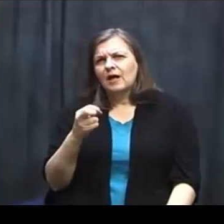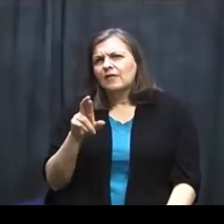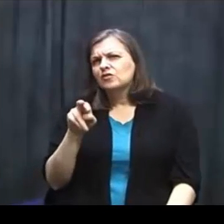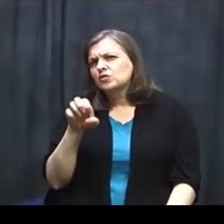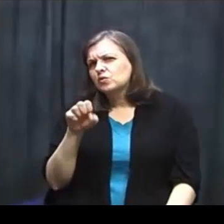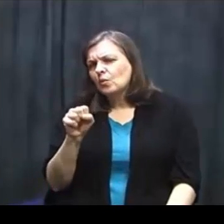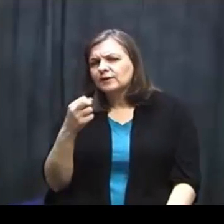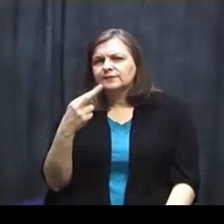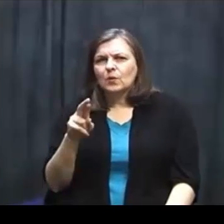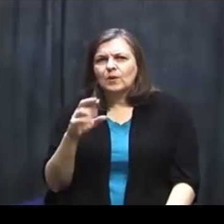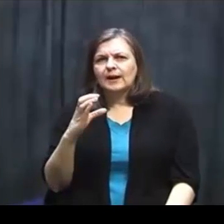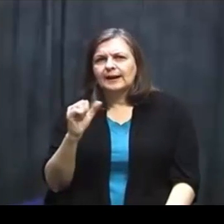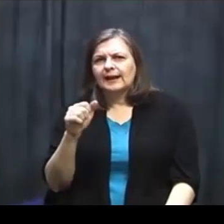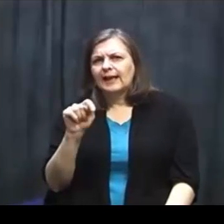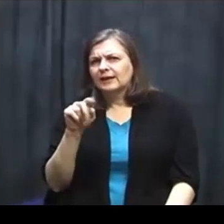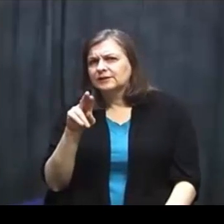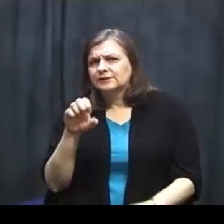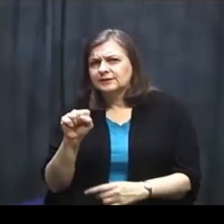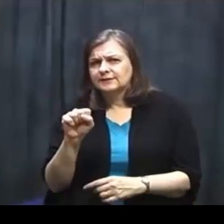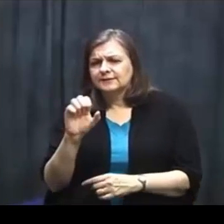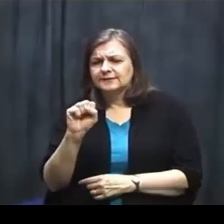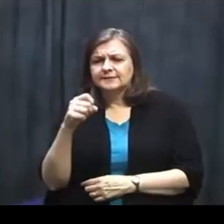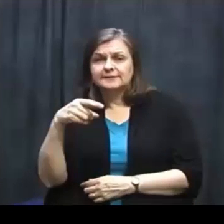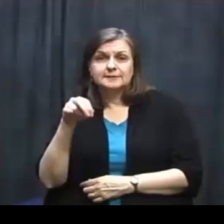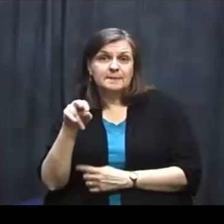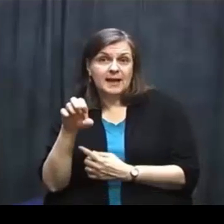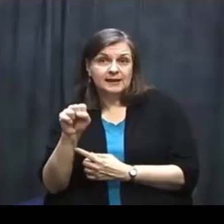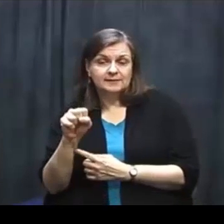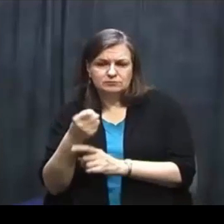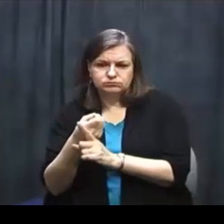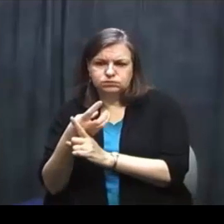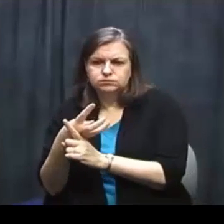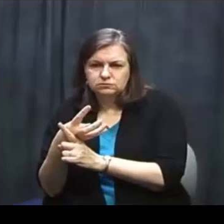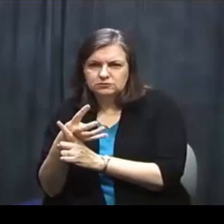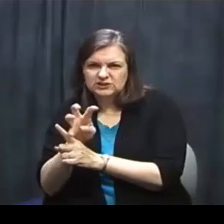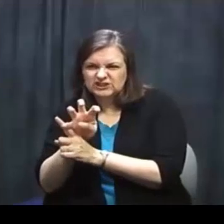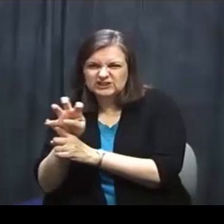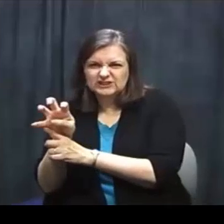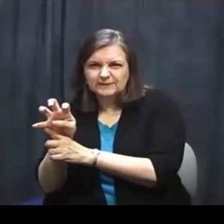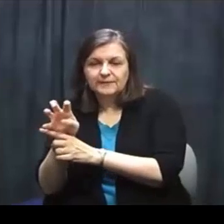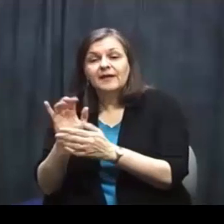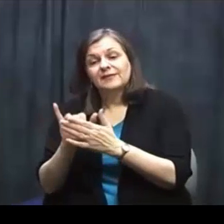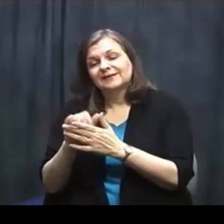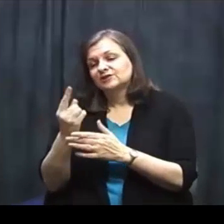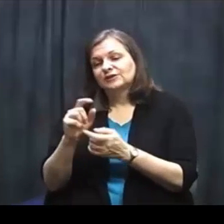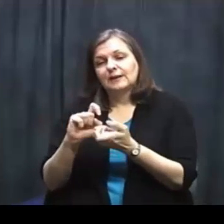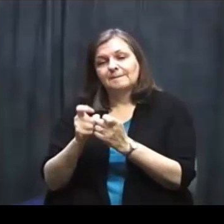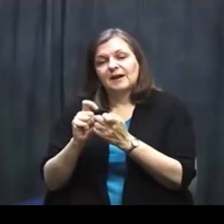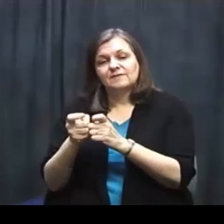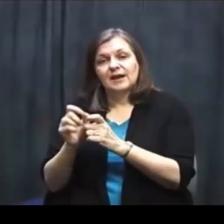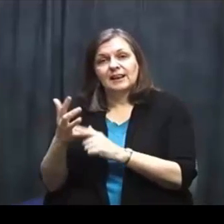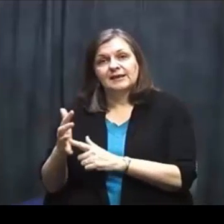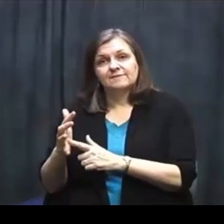when I mentioned protection is a modification earlier again just modified leaves